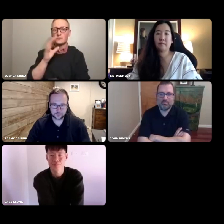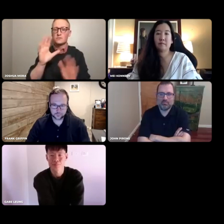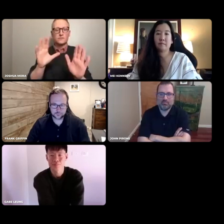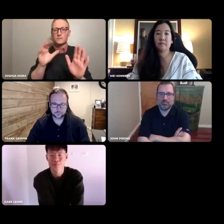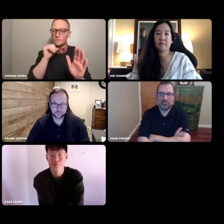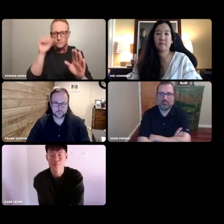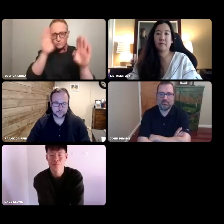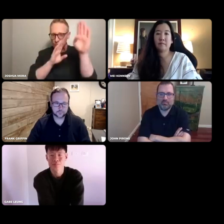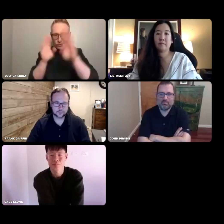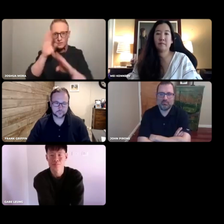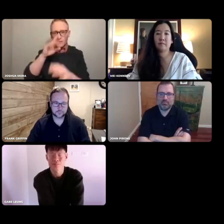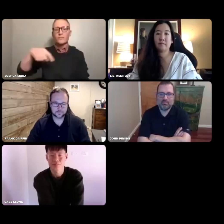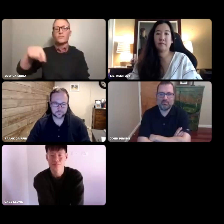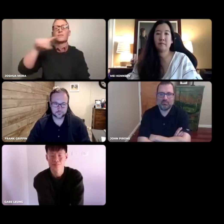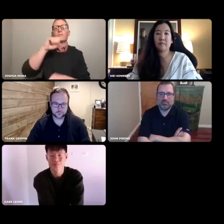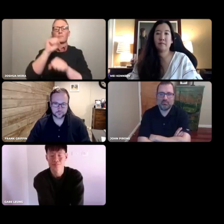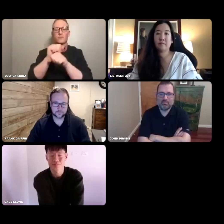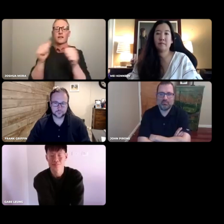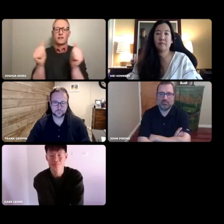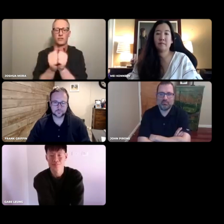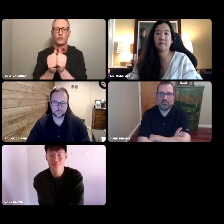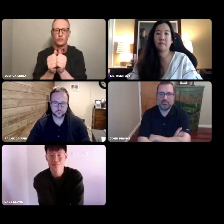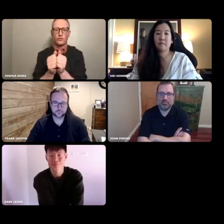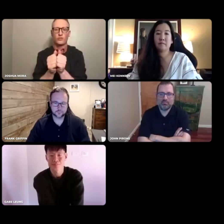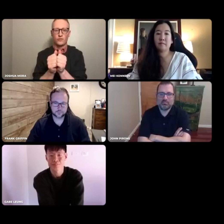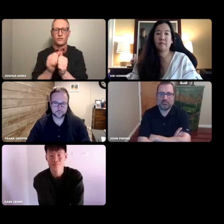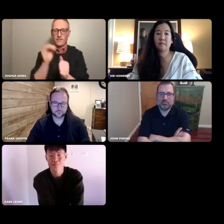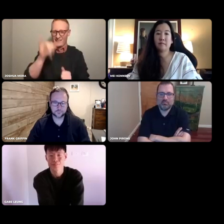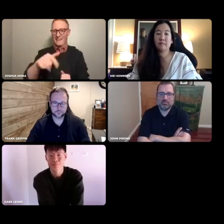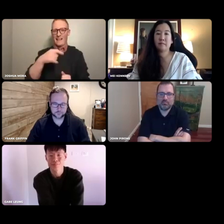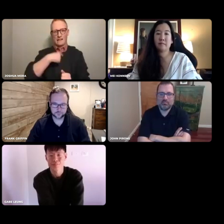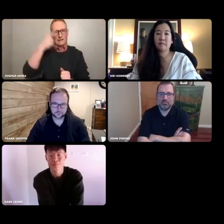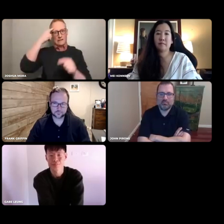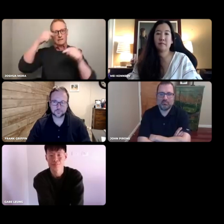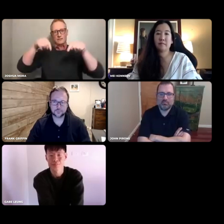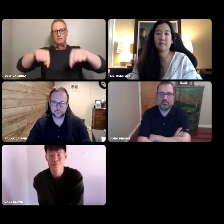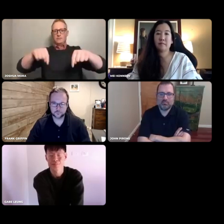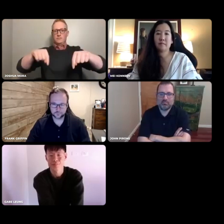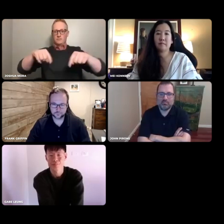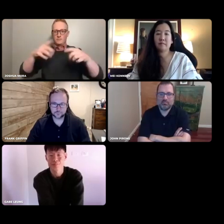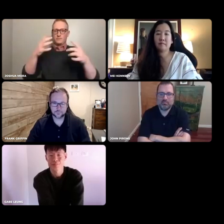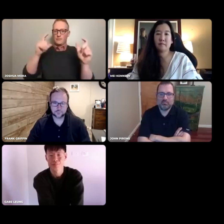If you're not an e-learning expert, no worry. We'll work together.